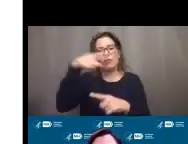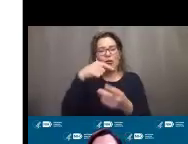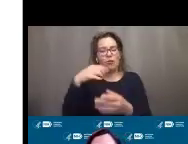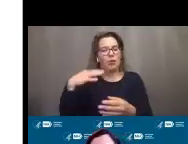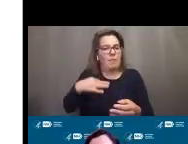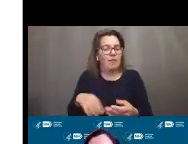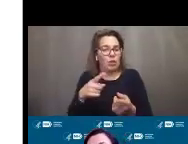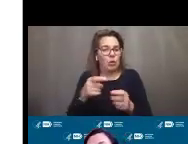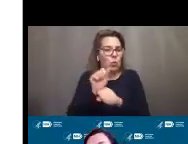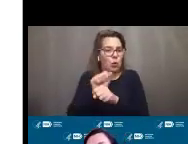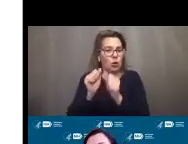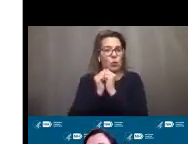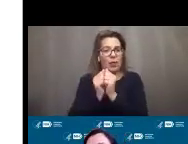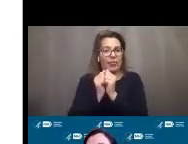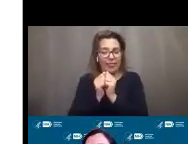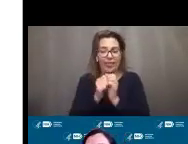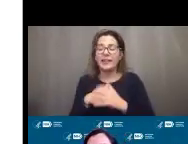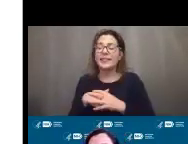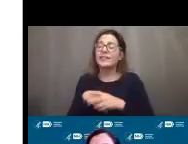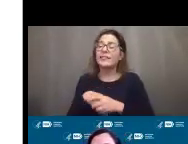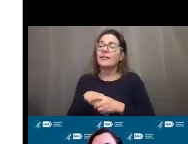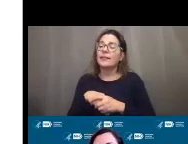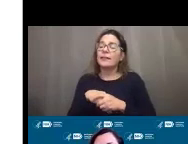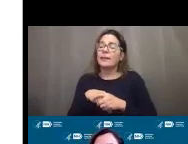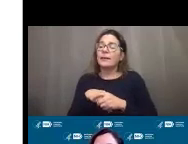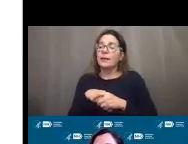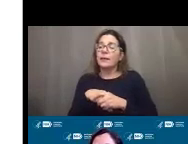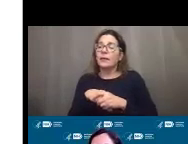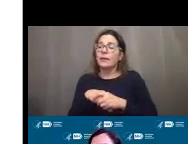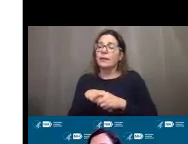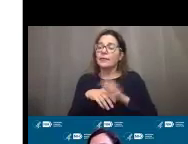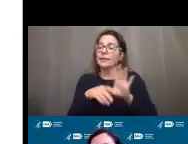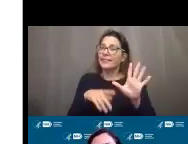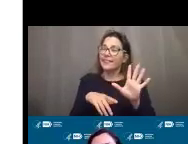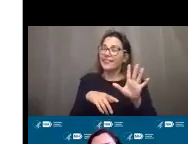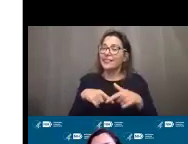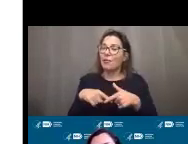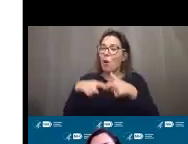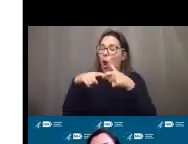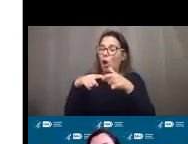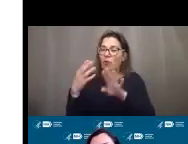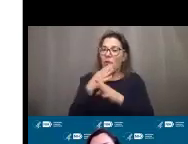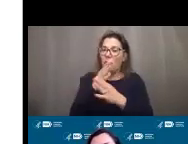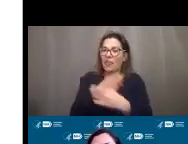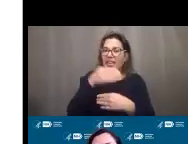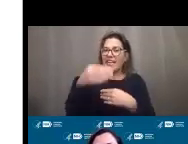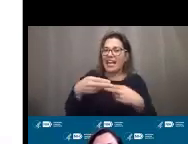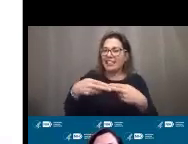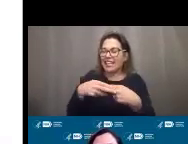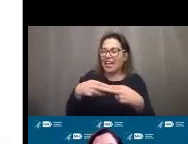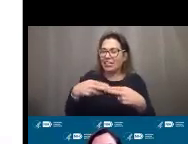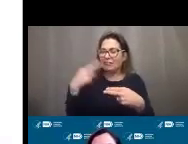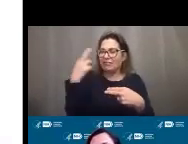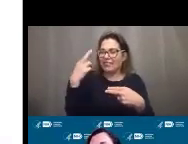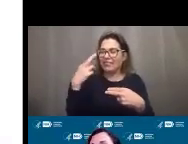So let's actually get the polling results. If we have the polling results, if I'm able to see those,